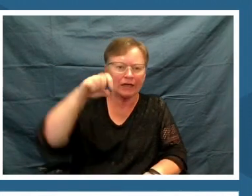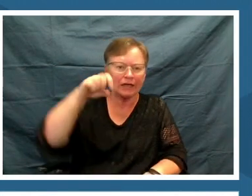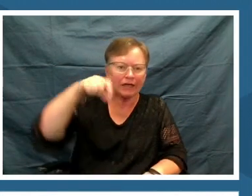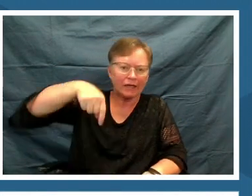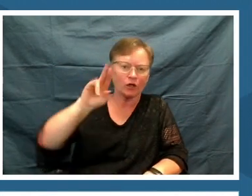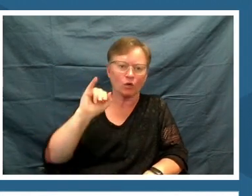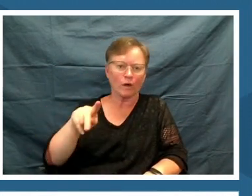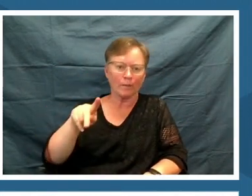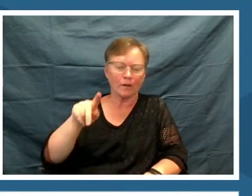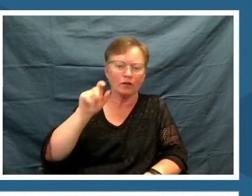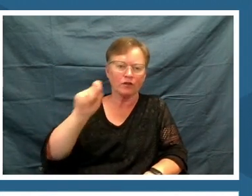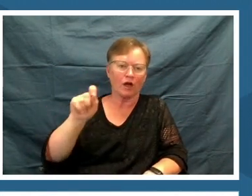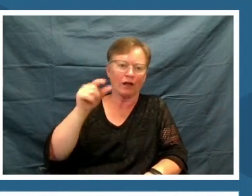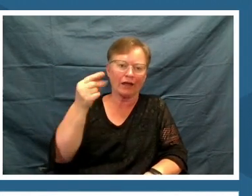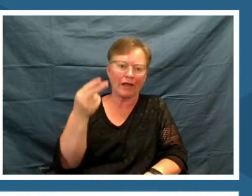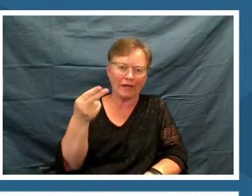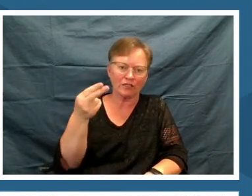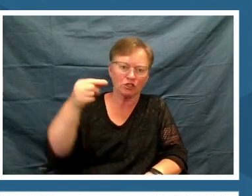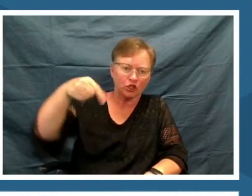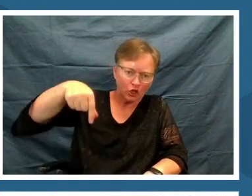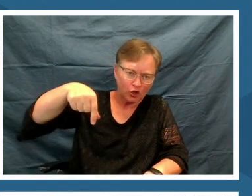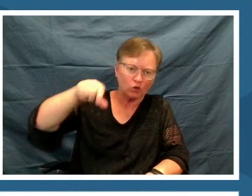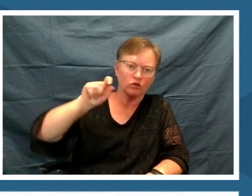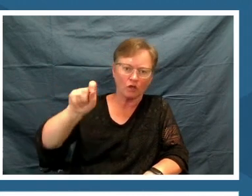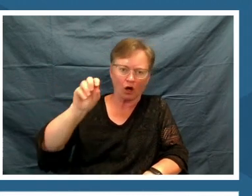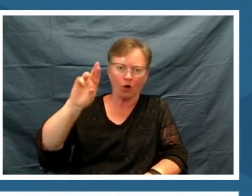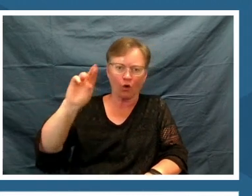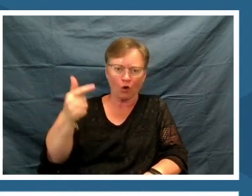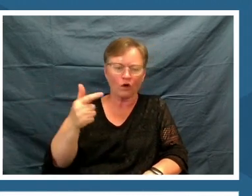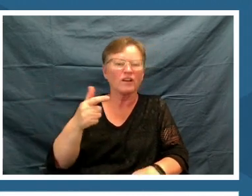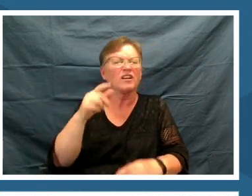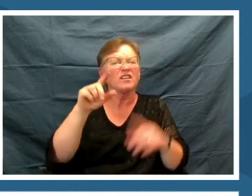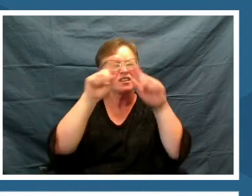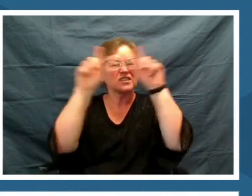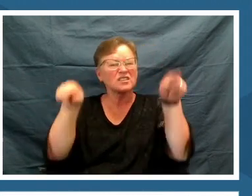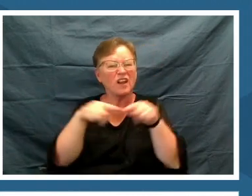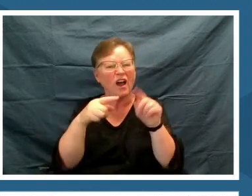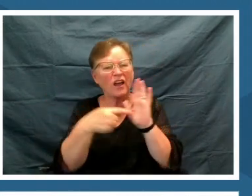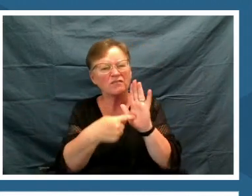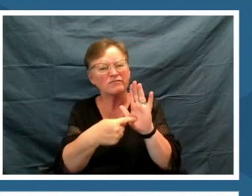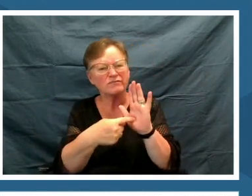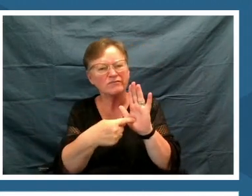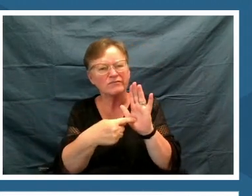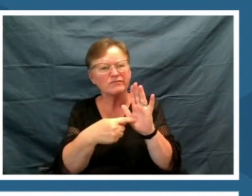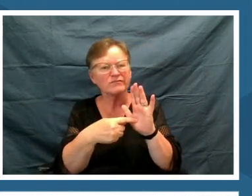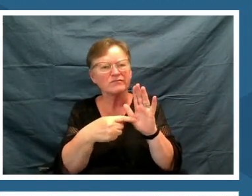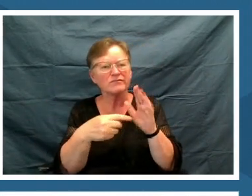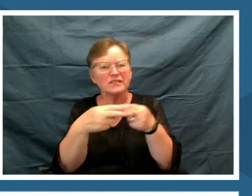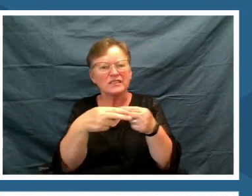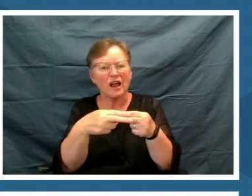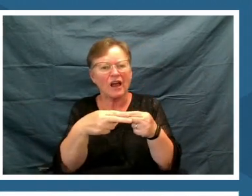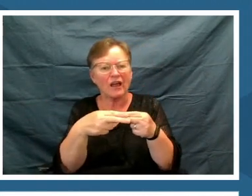and i think it's listed on the uh slide here it's a